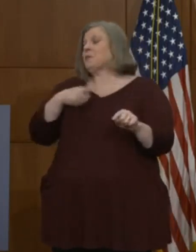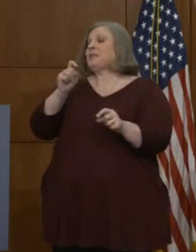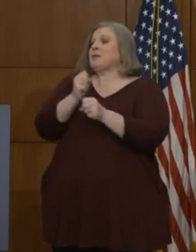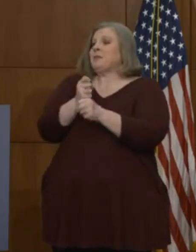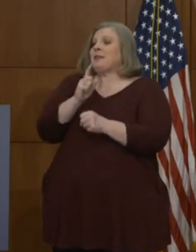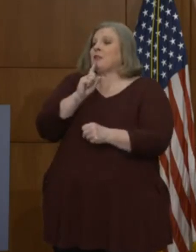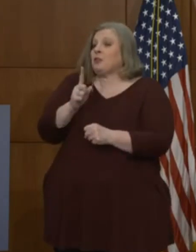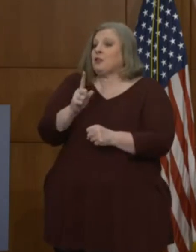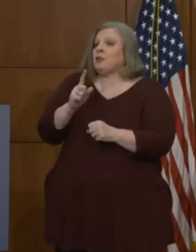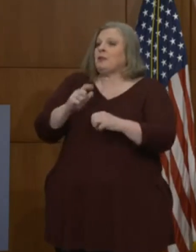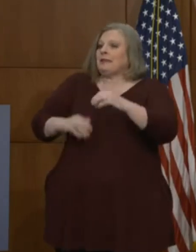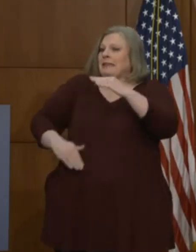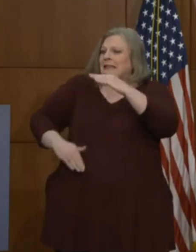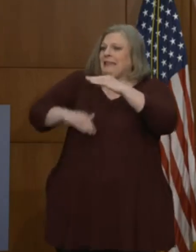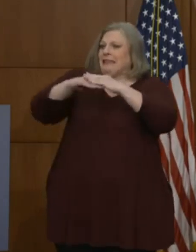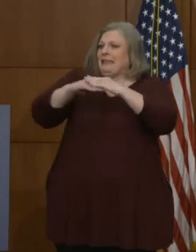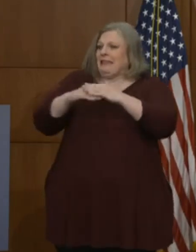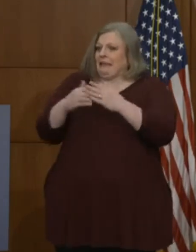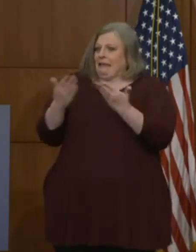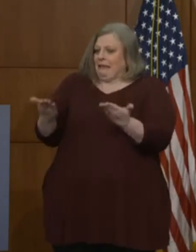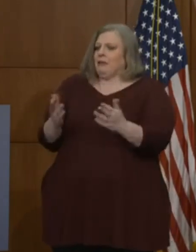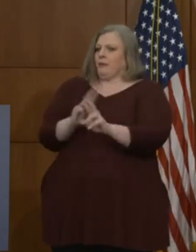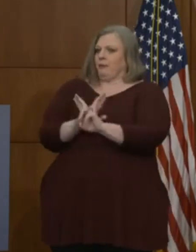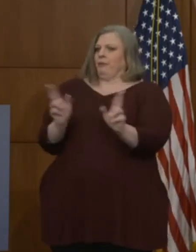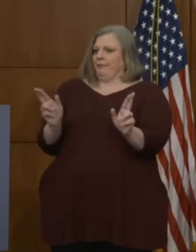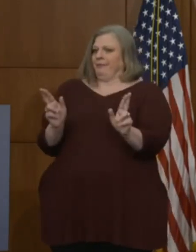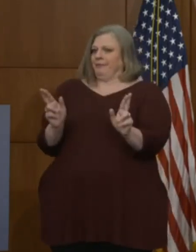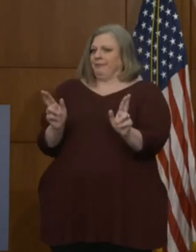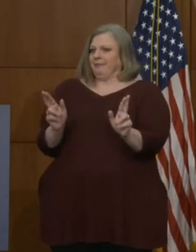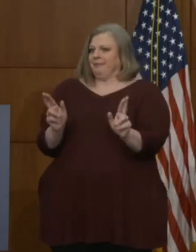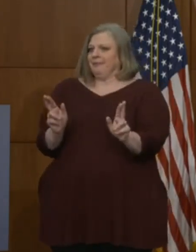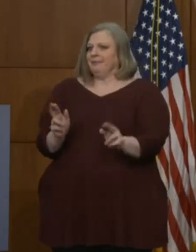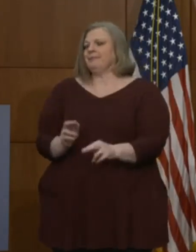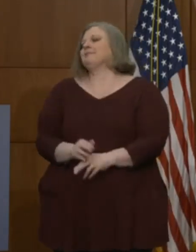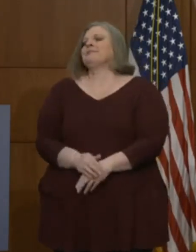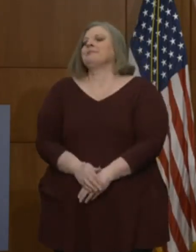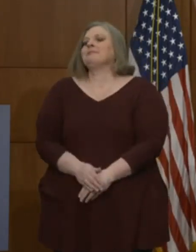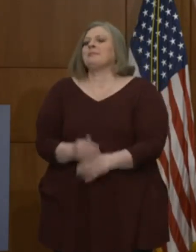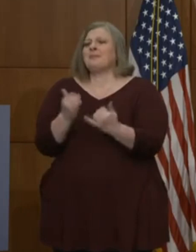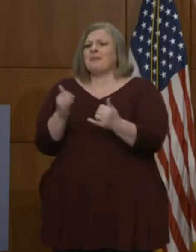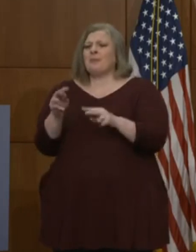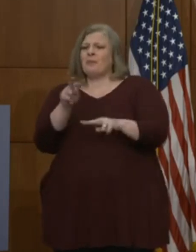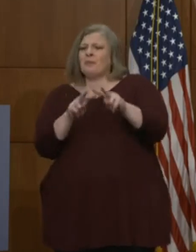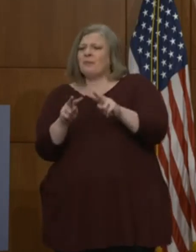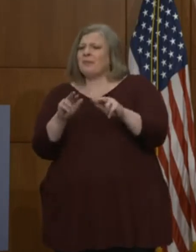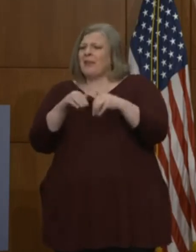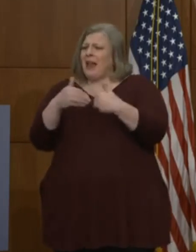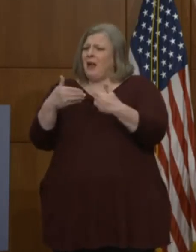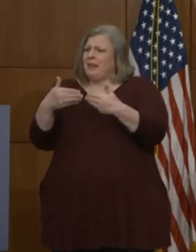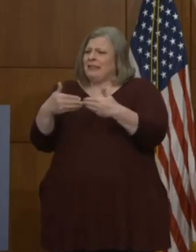ACADEMIC TIMES ON THE STATE THANK WITH THEIR WHAT WE ARE THANK WITH THEIR WHAT WE ARE EVALUATING NOW IS HOW TO MAKE EVALUATING NOW IS HOW TO MAKE SURE THAT. AS THAT WE BROUGHT